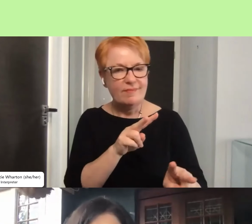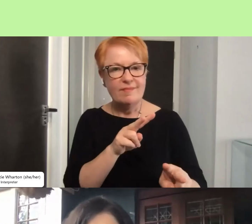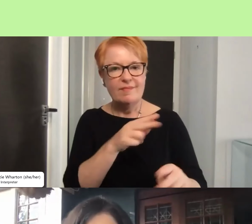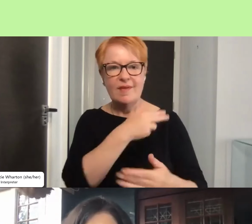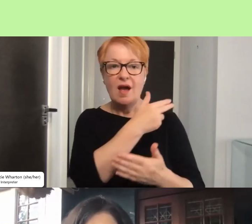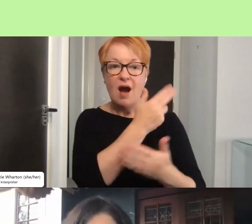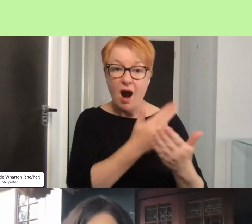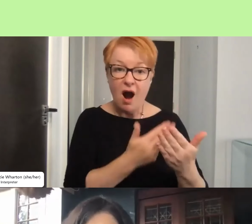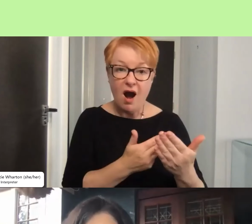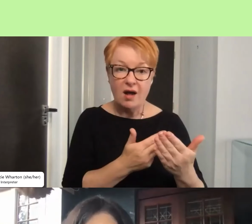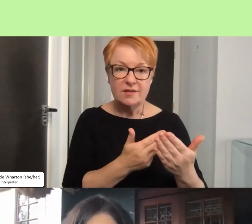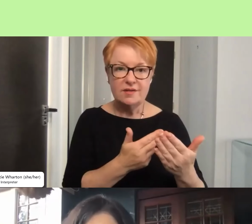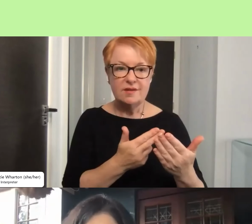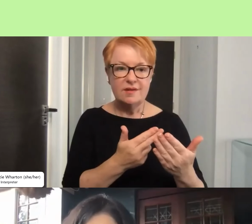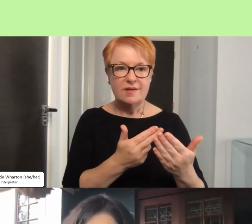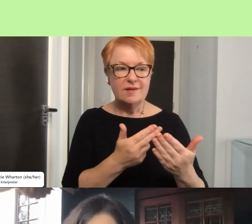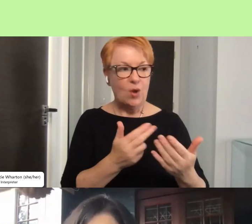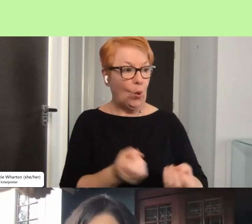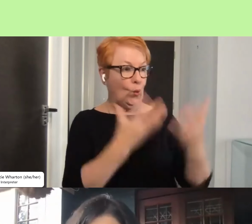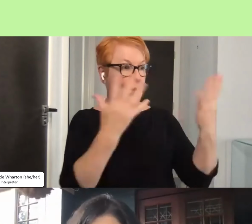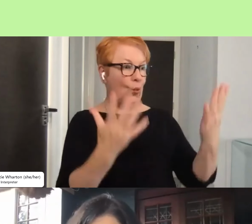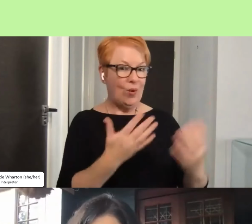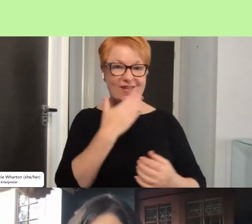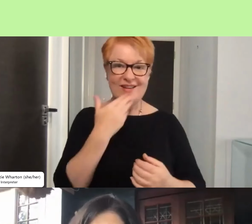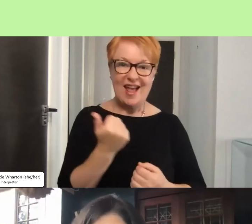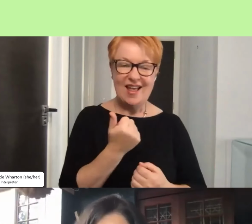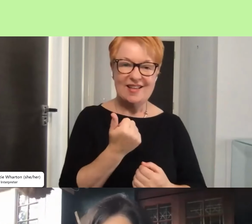current and splashy will often end up drawing attention to the